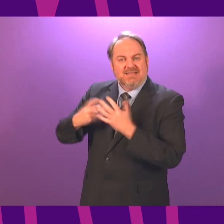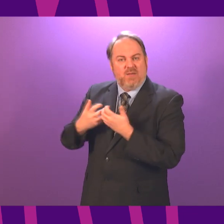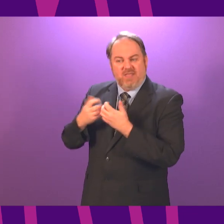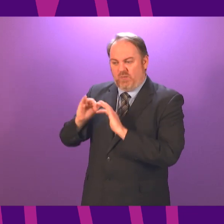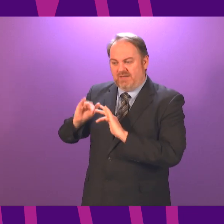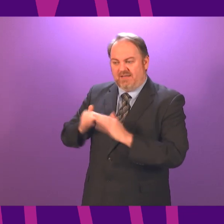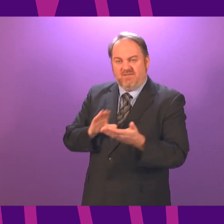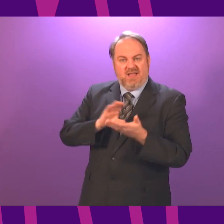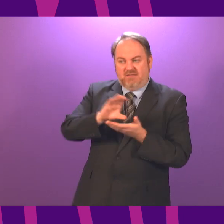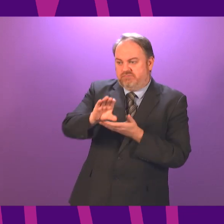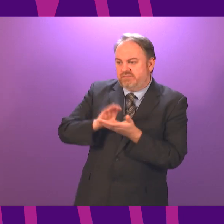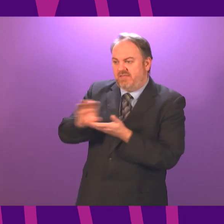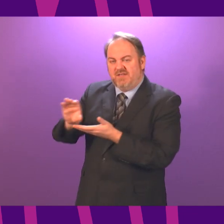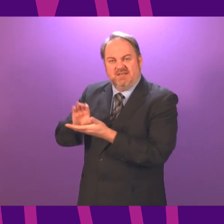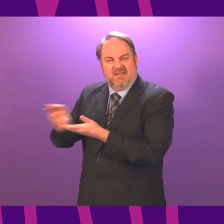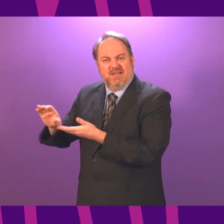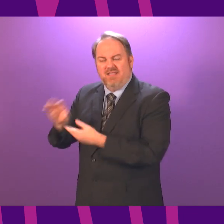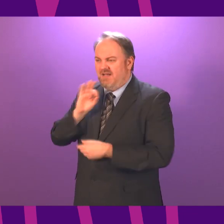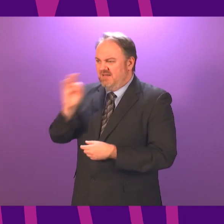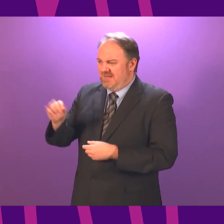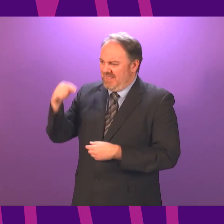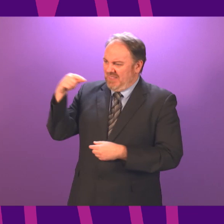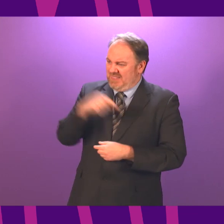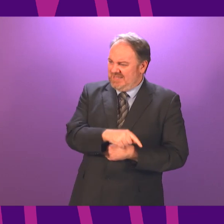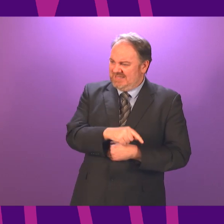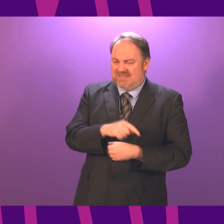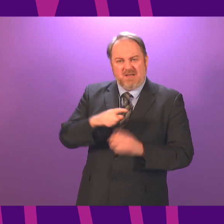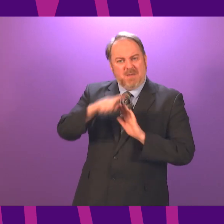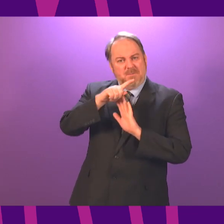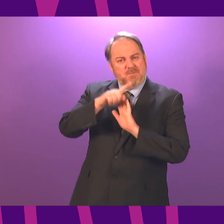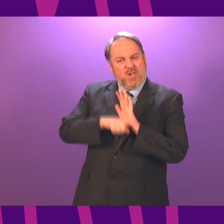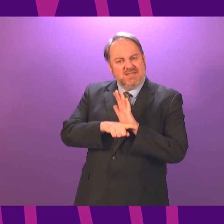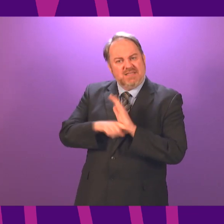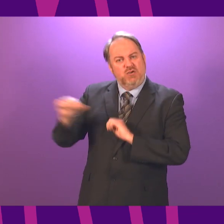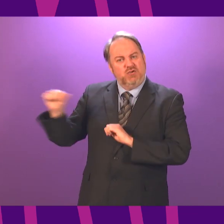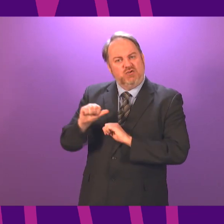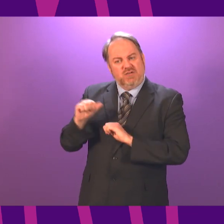as to why what is clearly a devolved matter should no longer be run or administered from Scotland. It